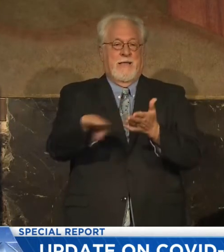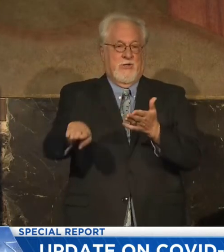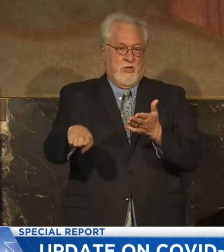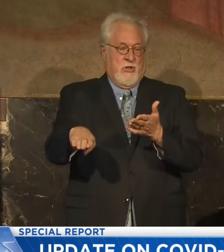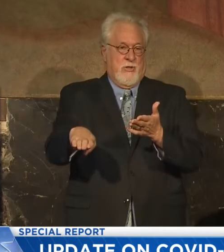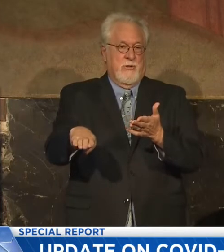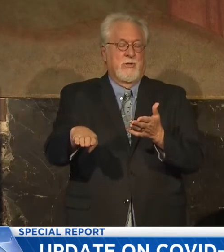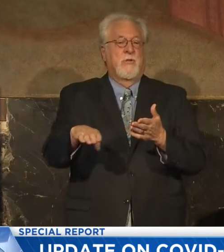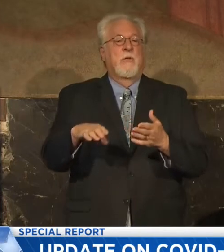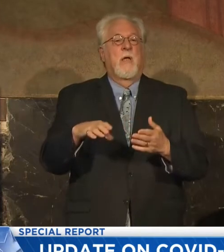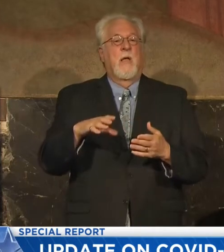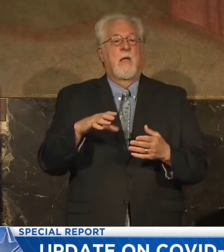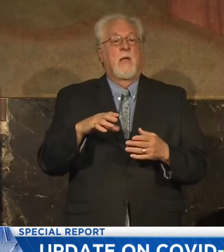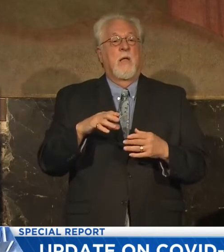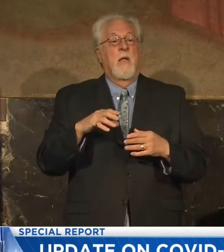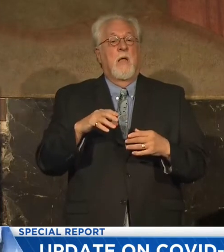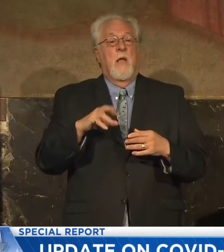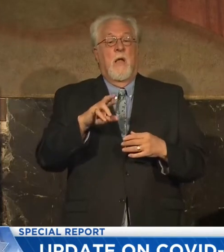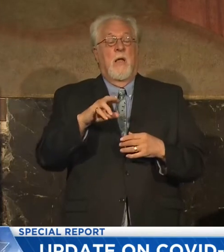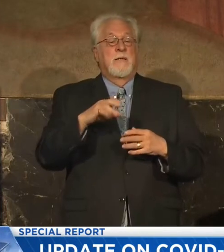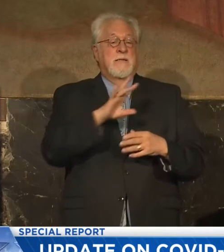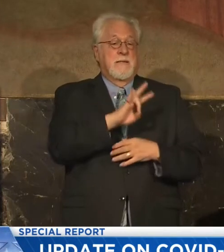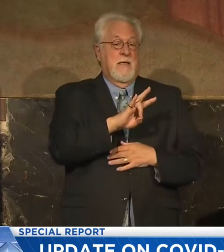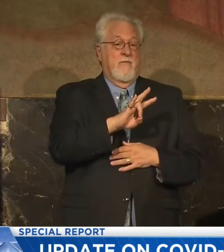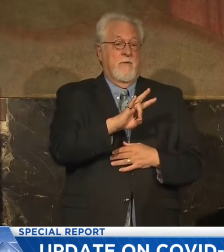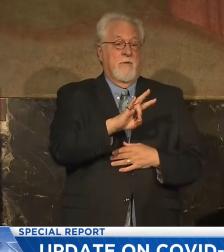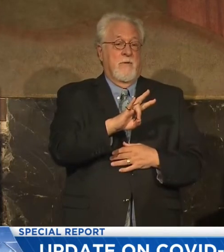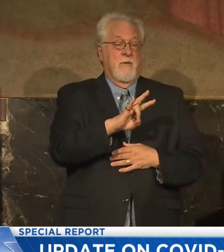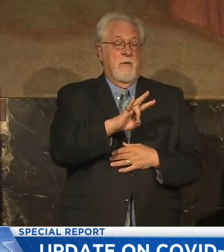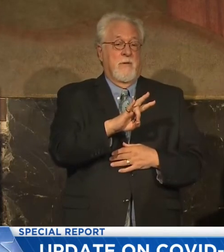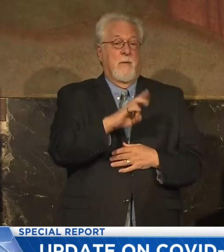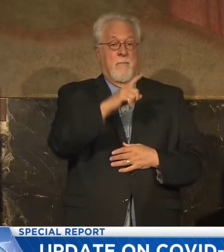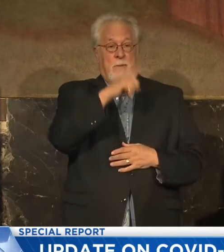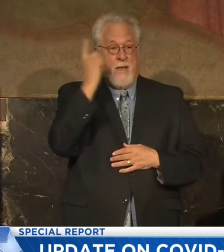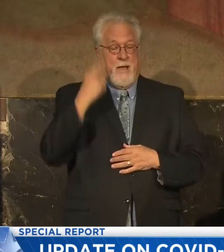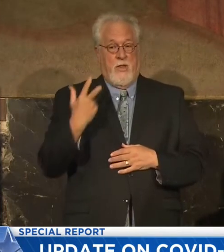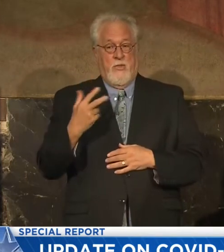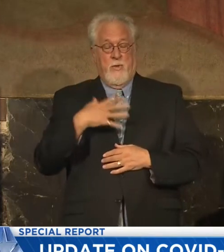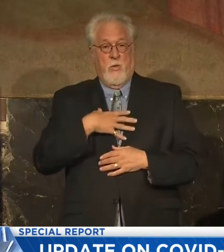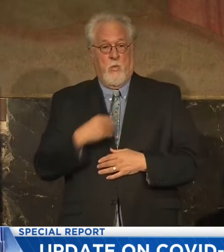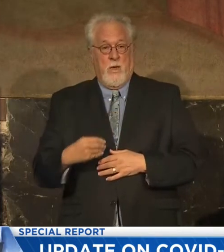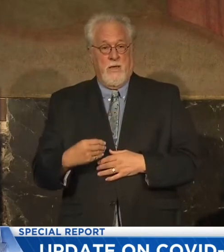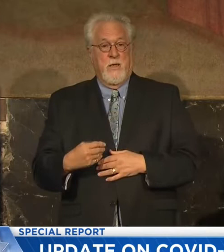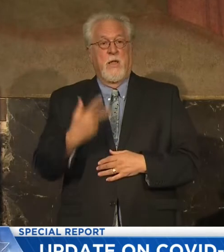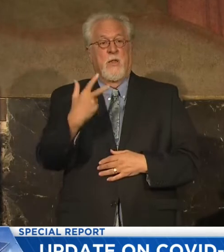SIX OF THE PATIENTS ARE FEMALE. SEVEN ARE MALE. FOUR ARE HOSPITALIZED. 12 -- I'M SORRY 8 HAVE BEEN